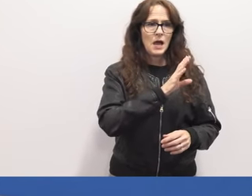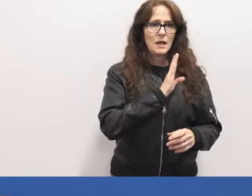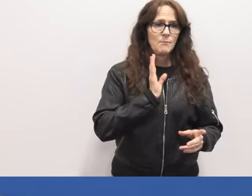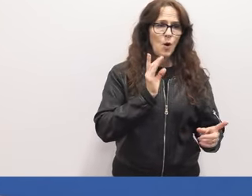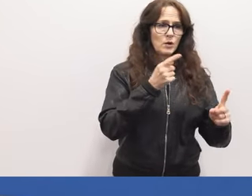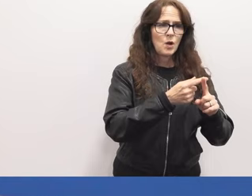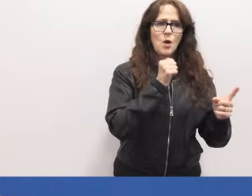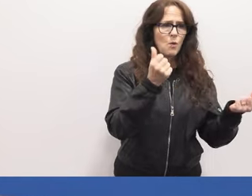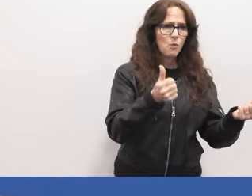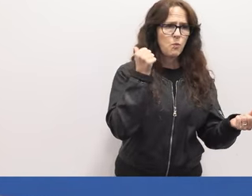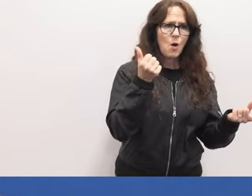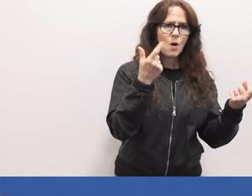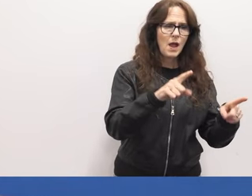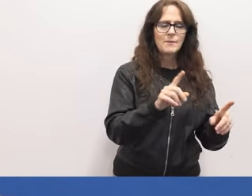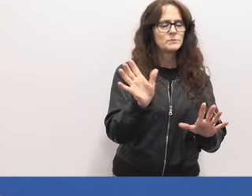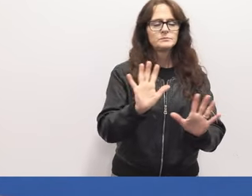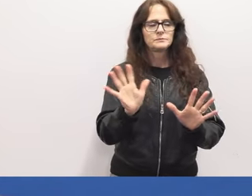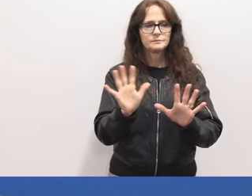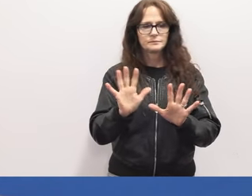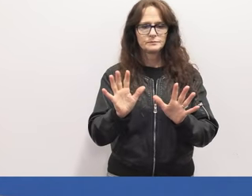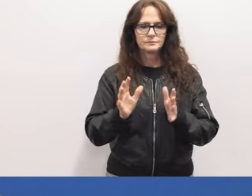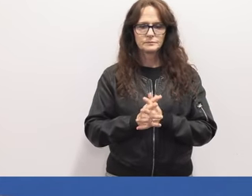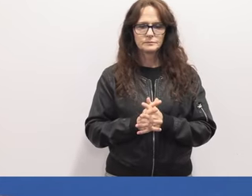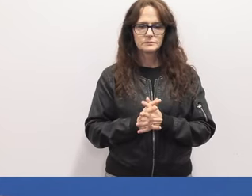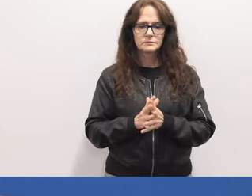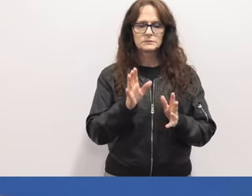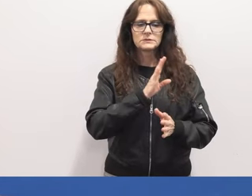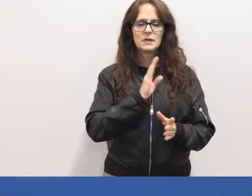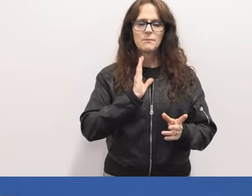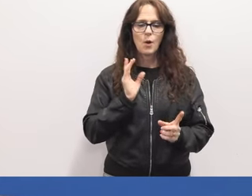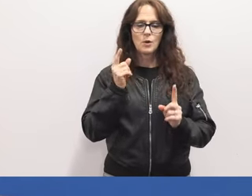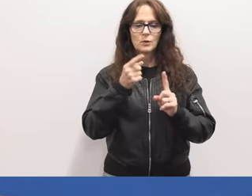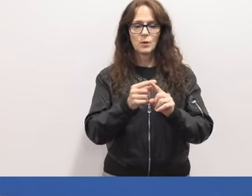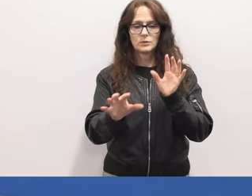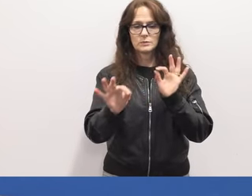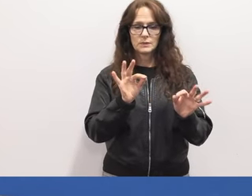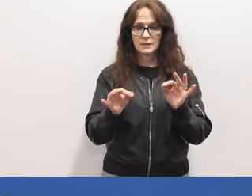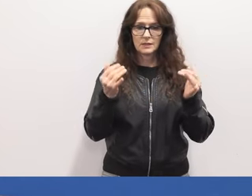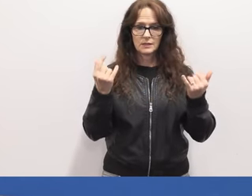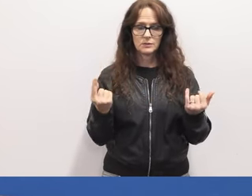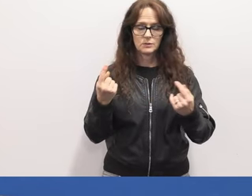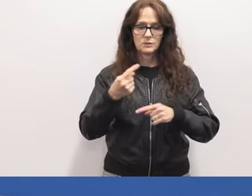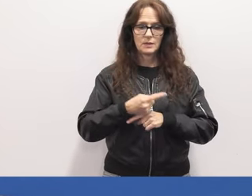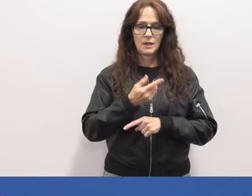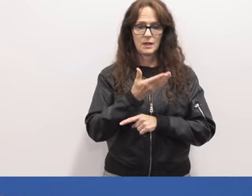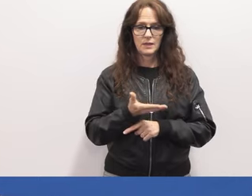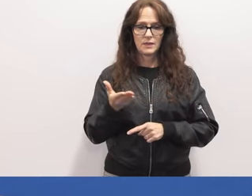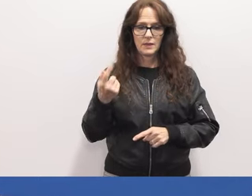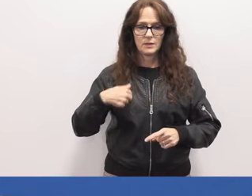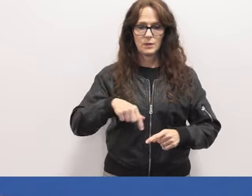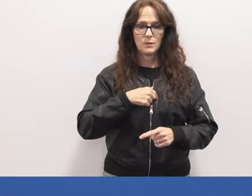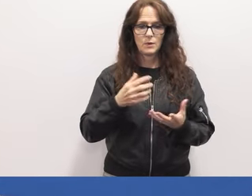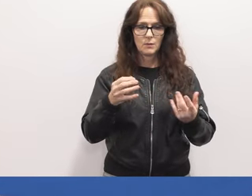it's just that the board goals that we select today are things that we want to monitor as a board